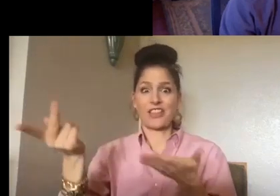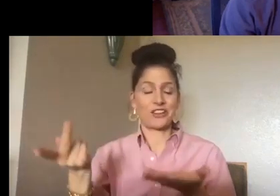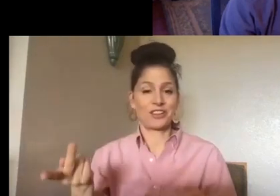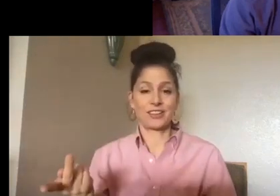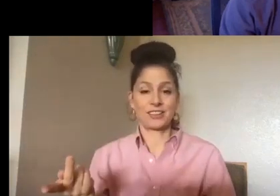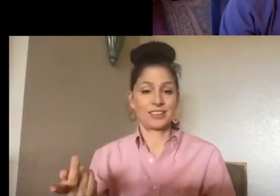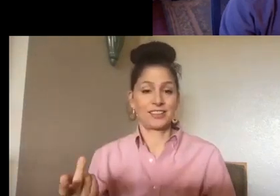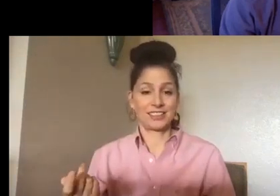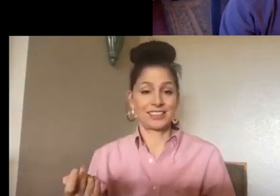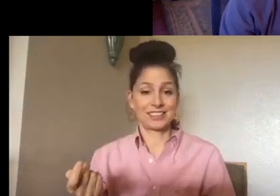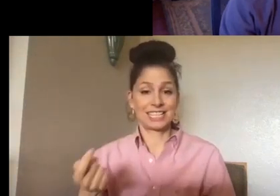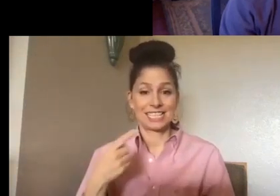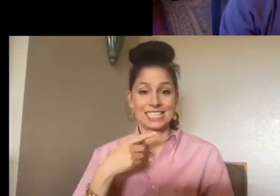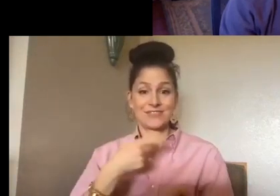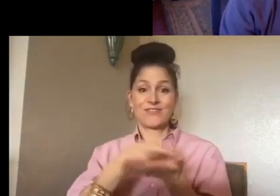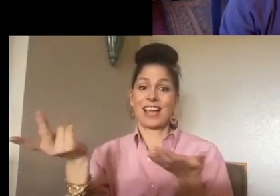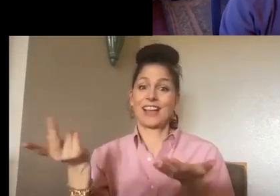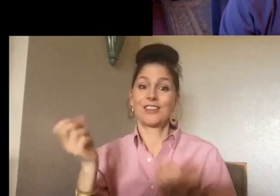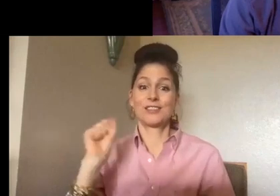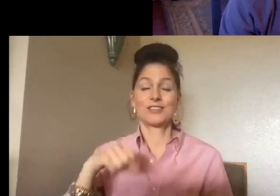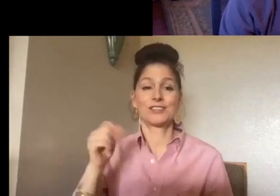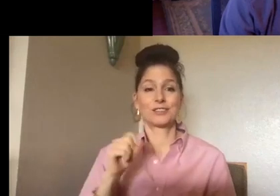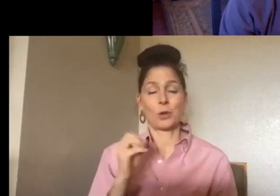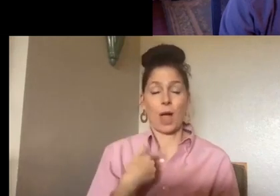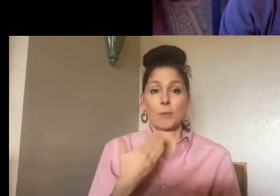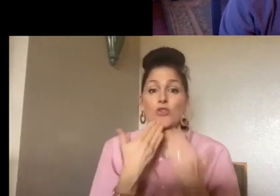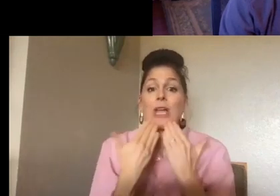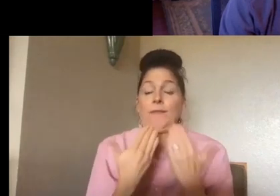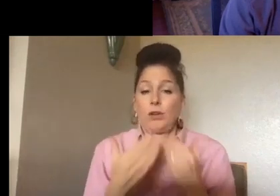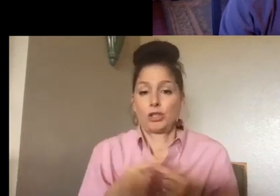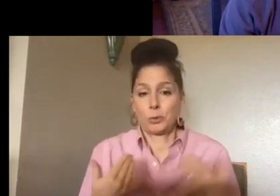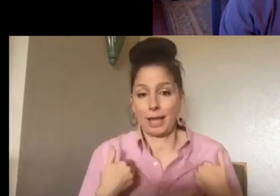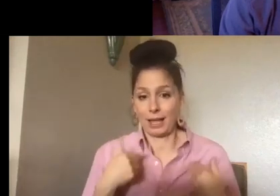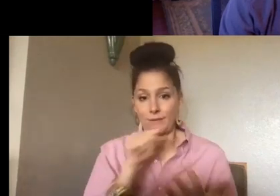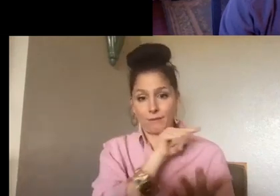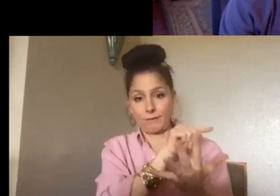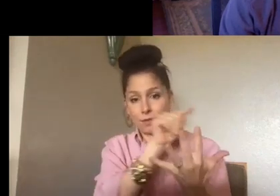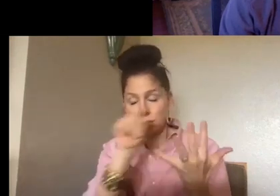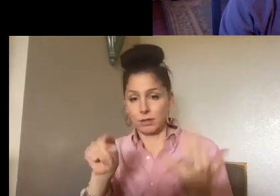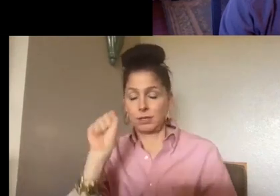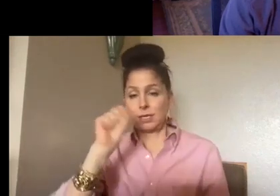There's a lot of failures. So I'm grateful for all my successes,